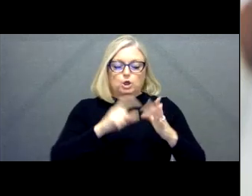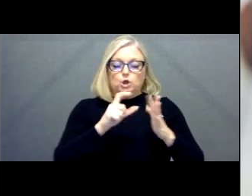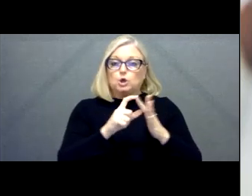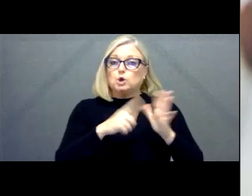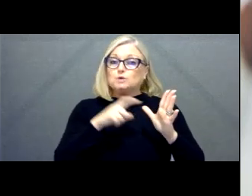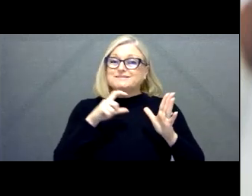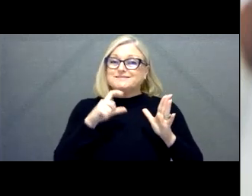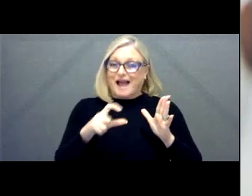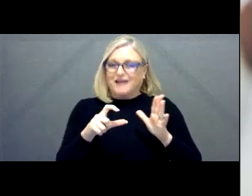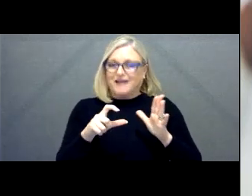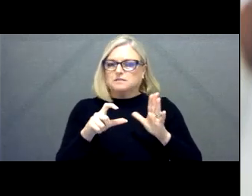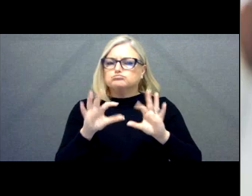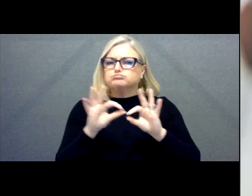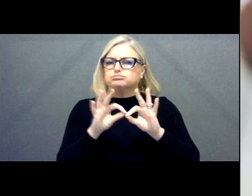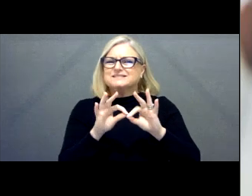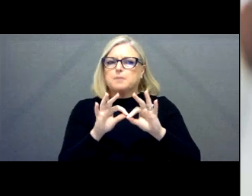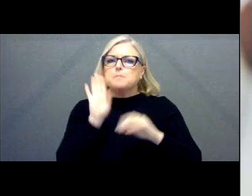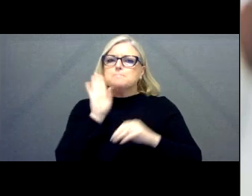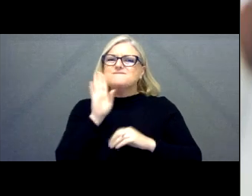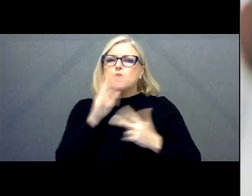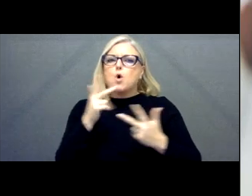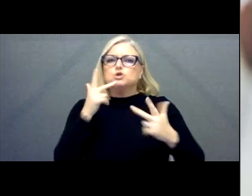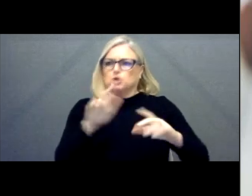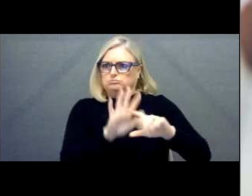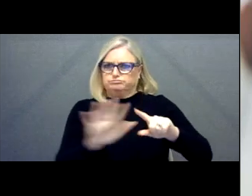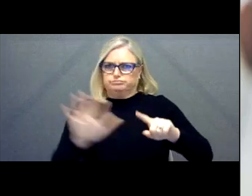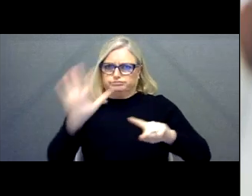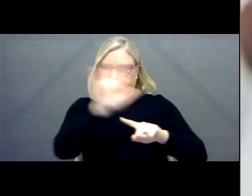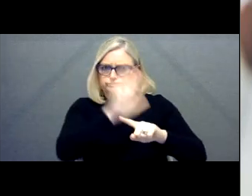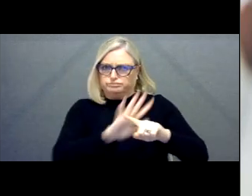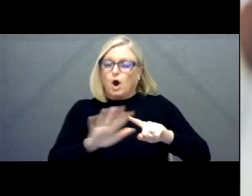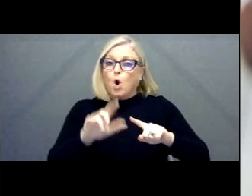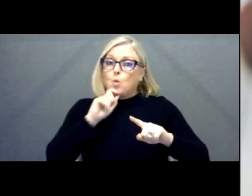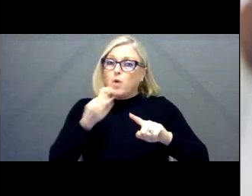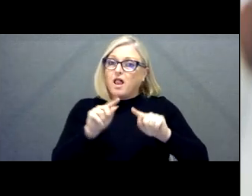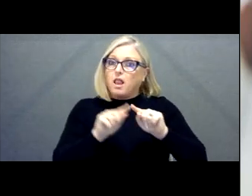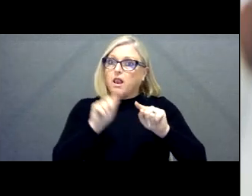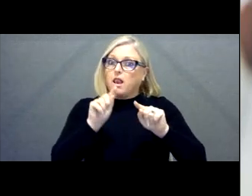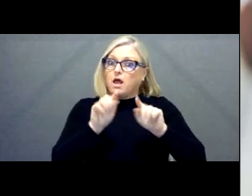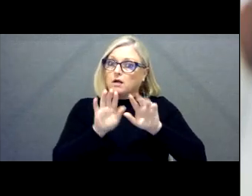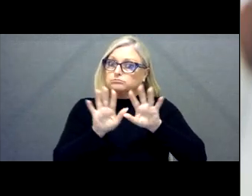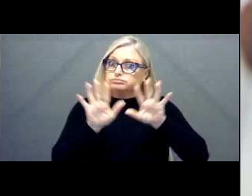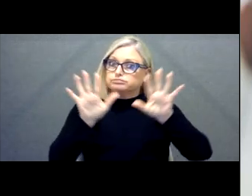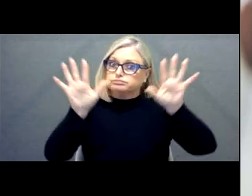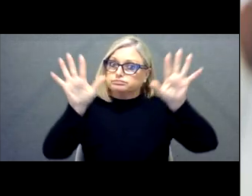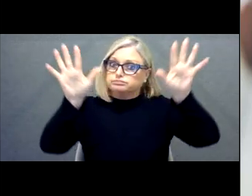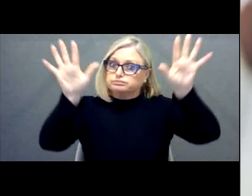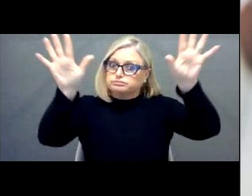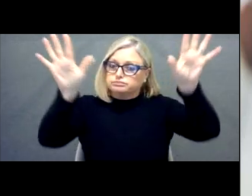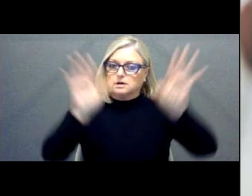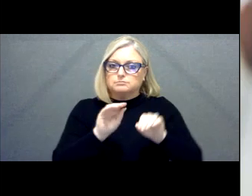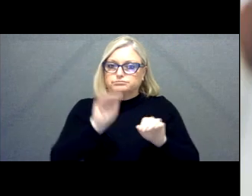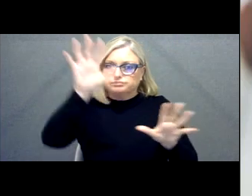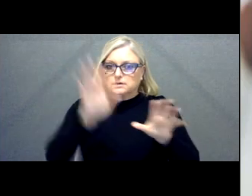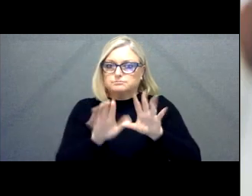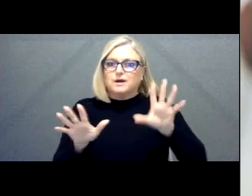of Brisbane if so when oh Will is jumping on screen sorry another person to join us just bear